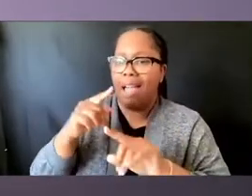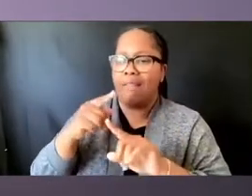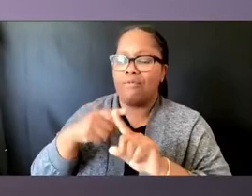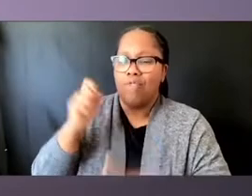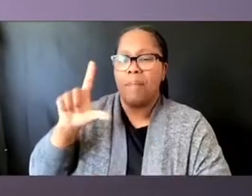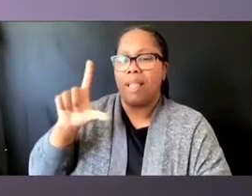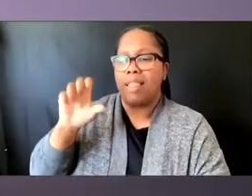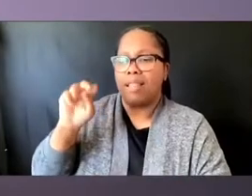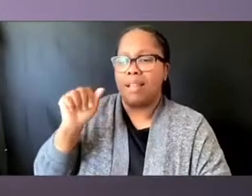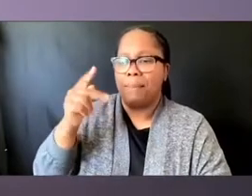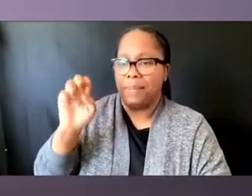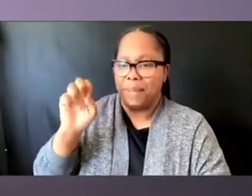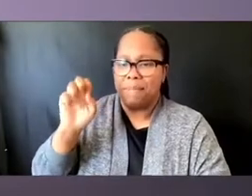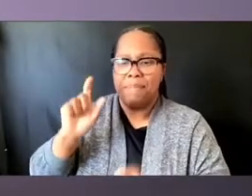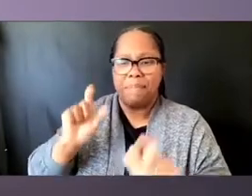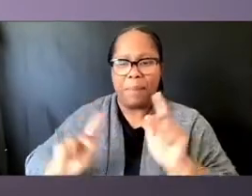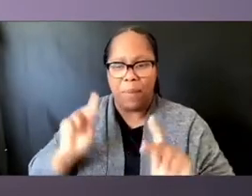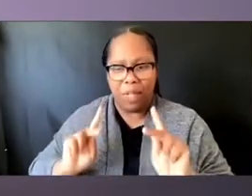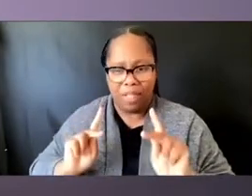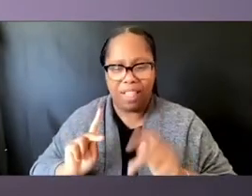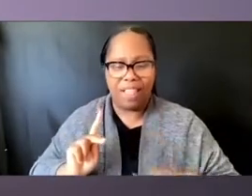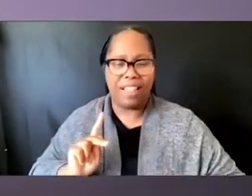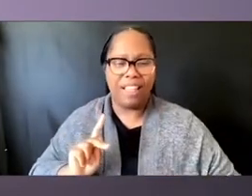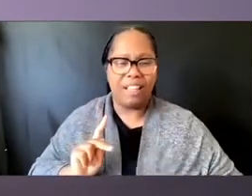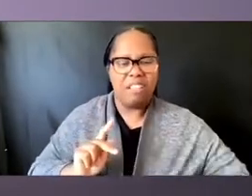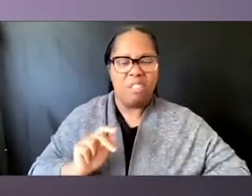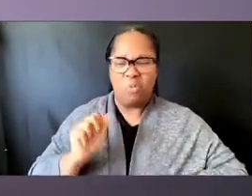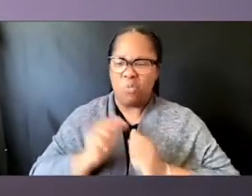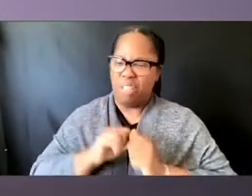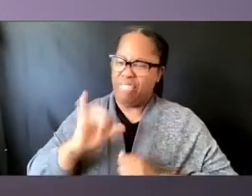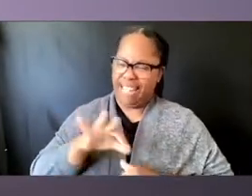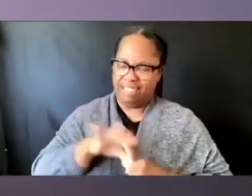and with the spirit of resistance